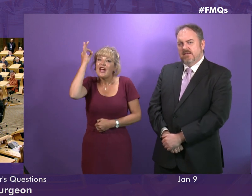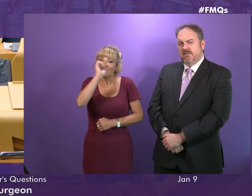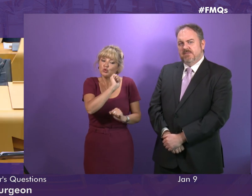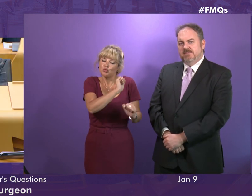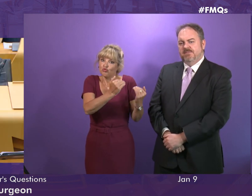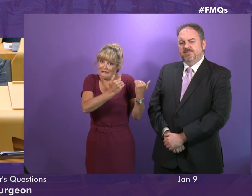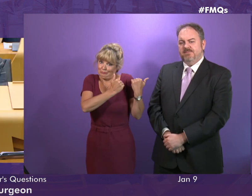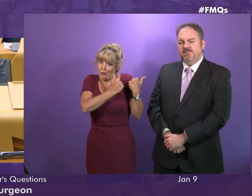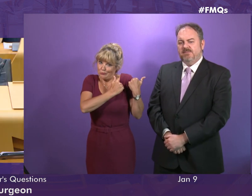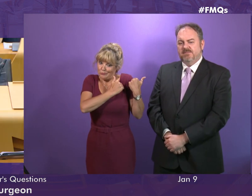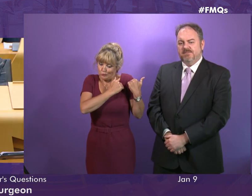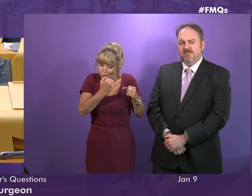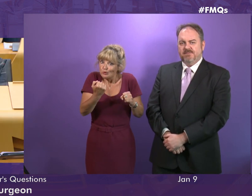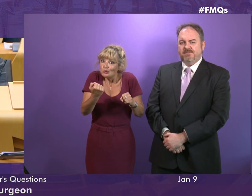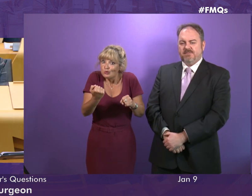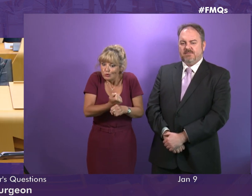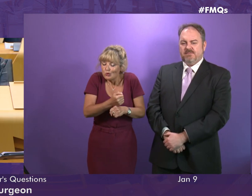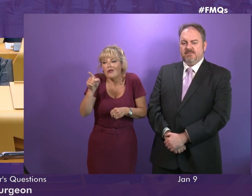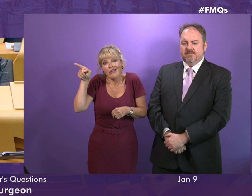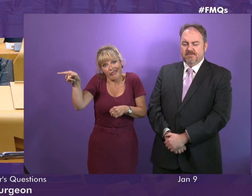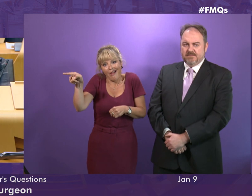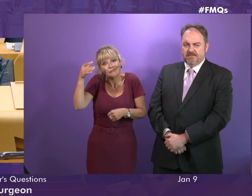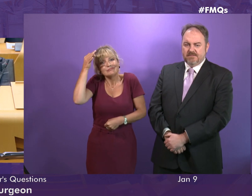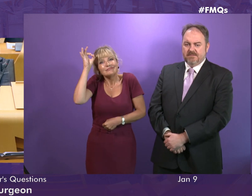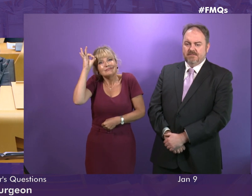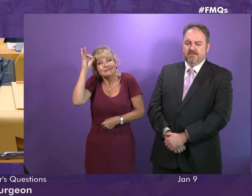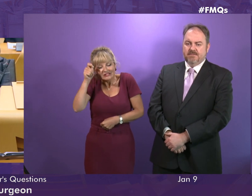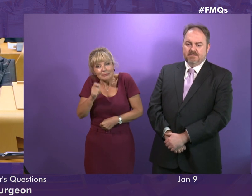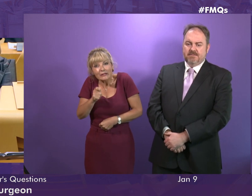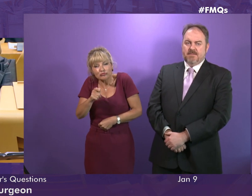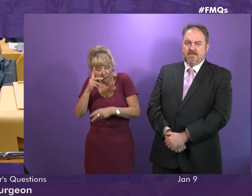the actions that the Care Inspectorate has recommended or instructed it to take, and